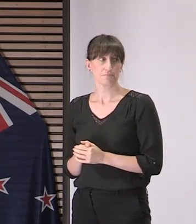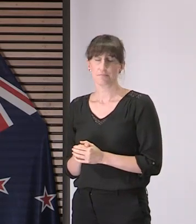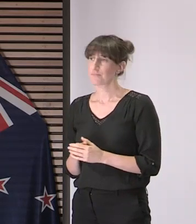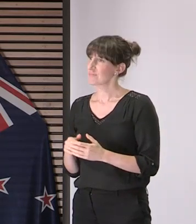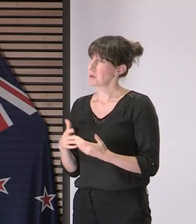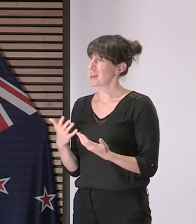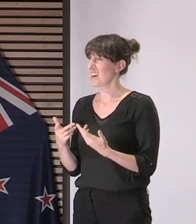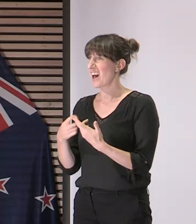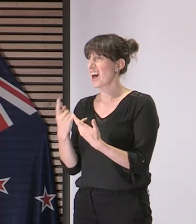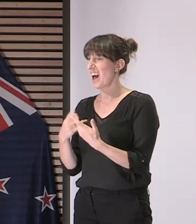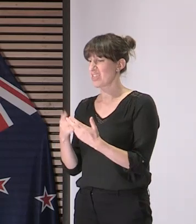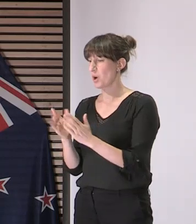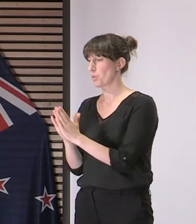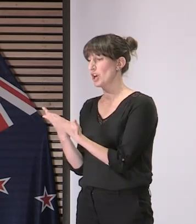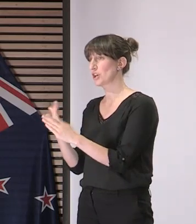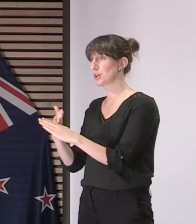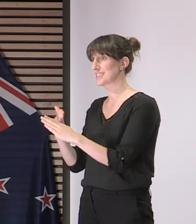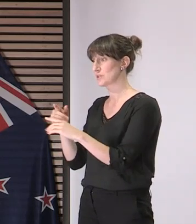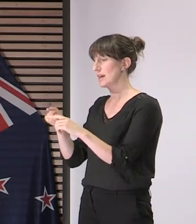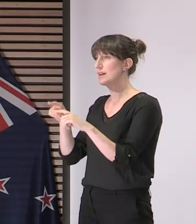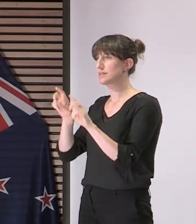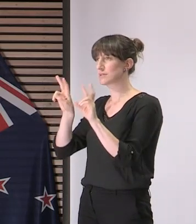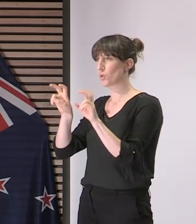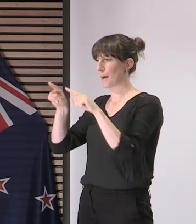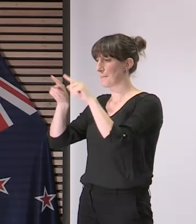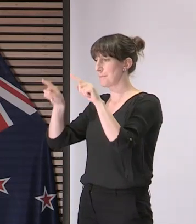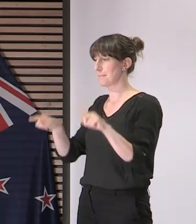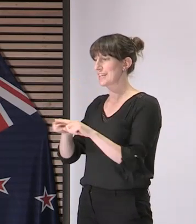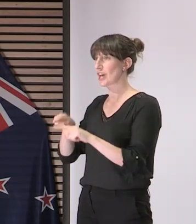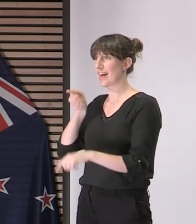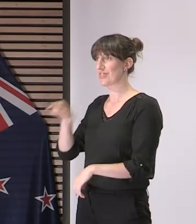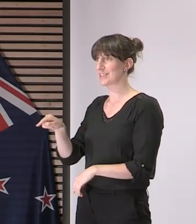timely content. Then you may